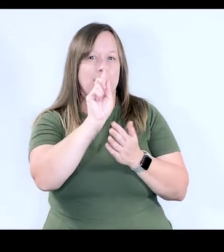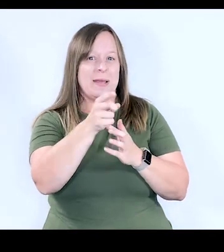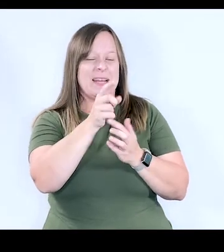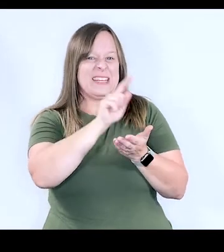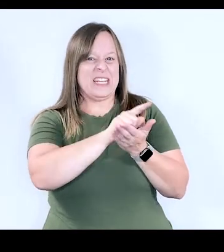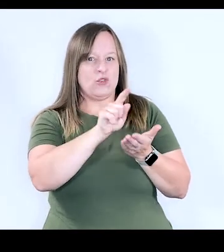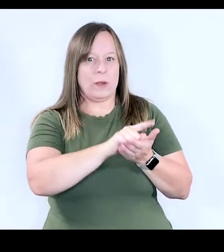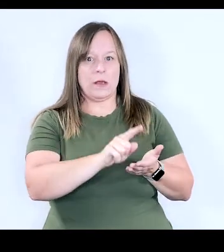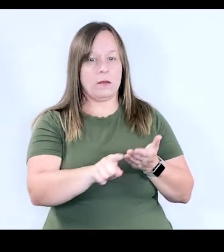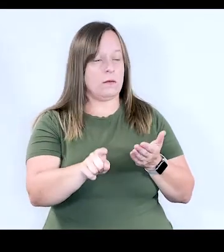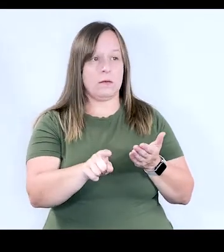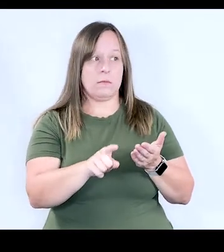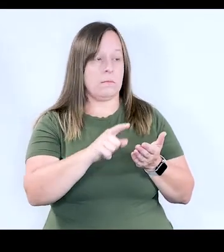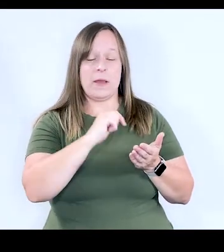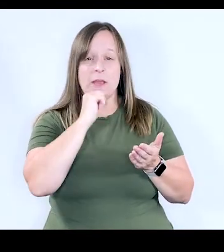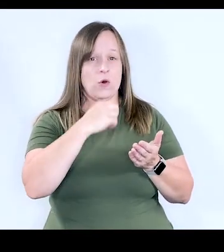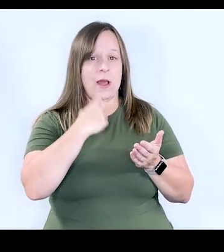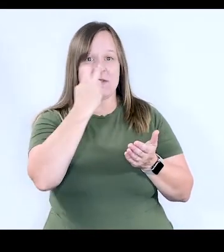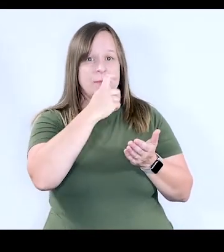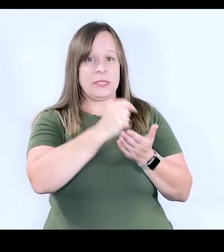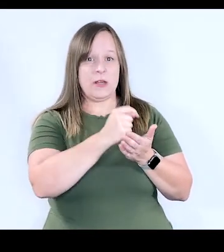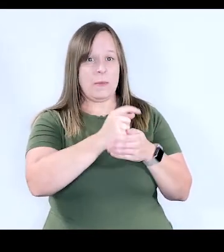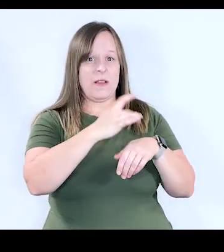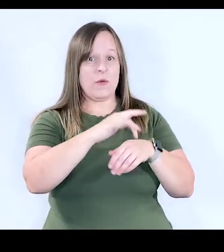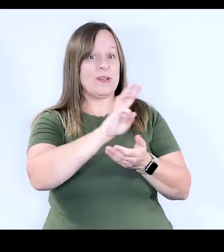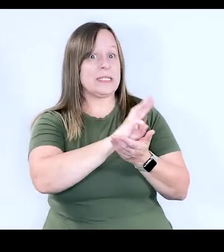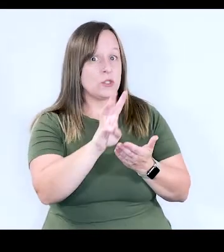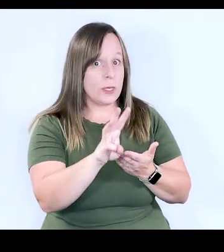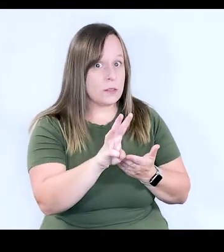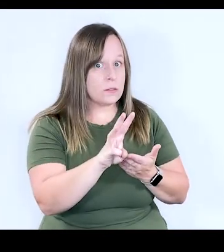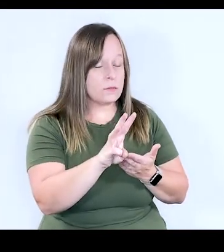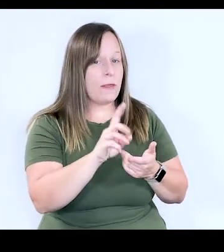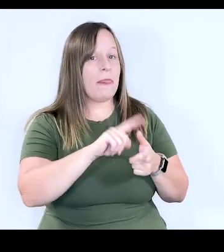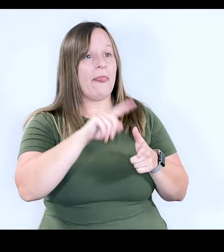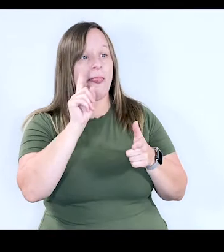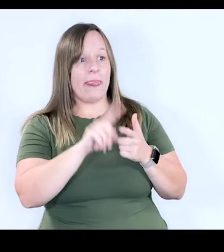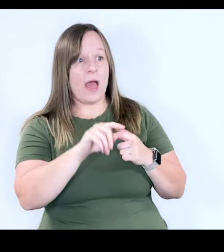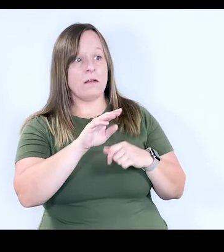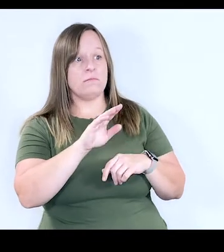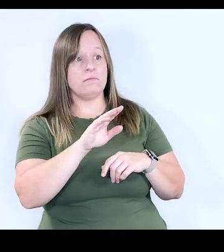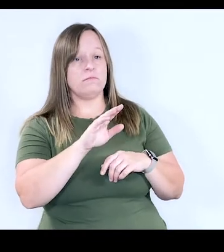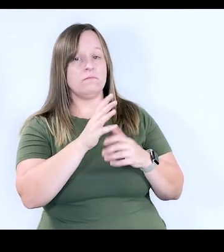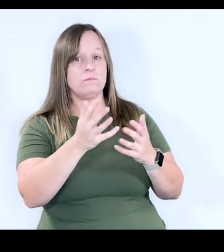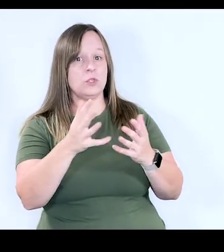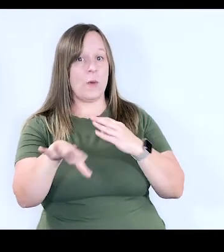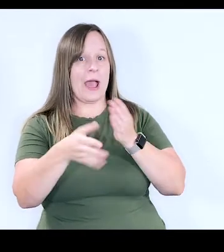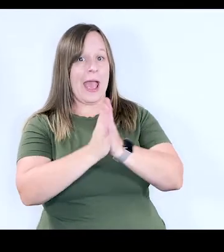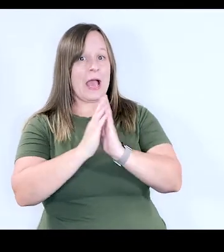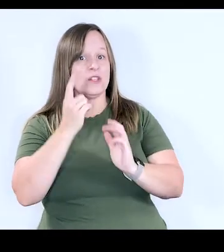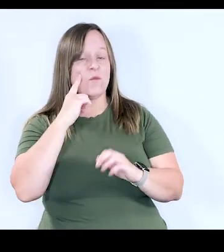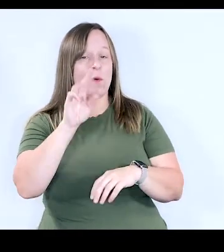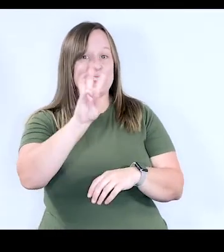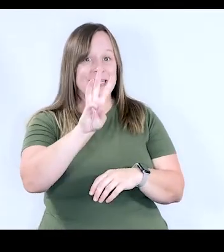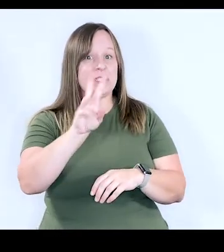but the school district does not have a speech therapist available for six weeks, you might seek six 30-minute makeup